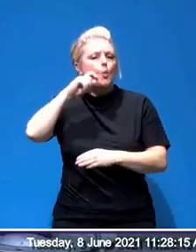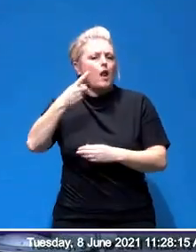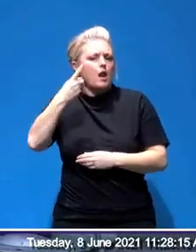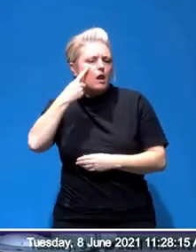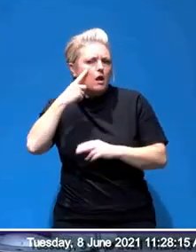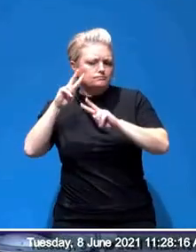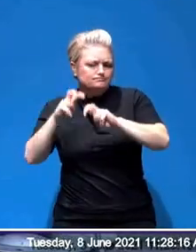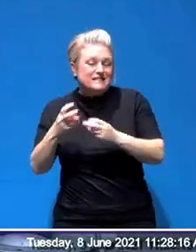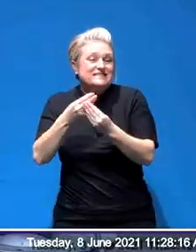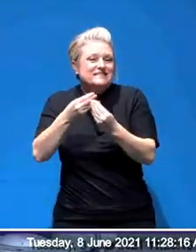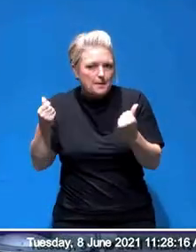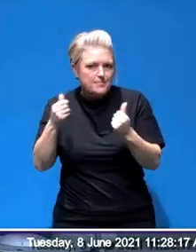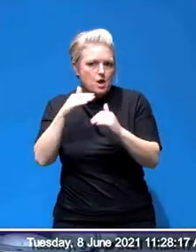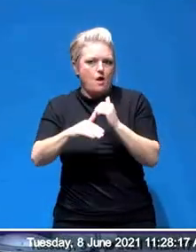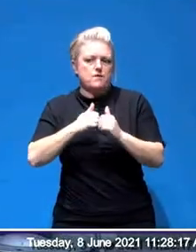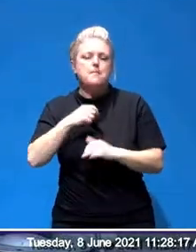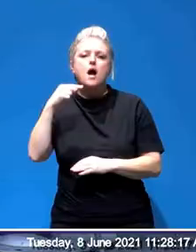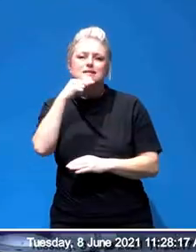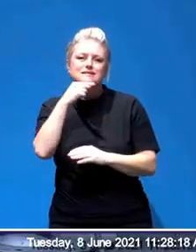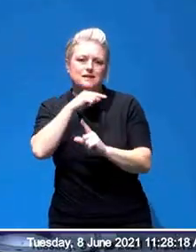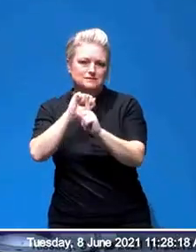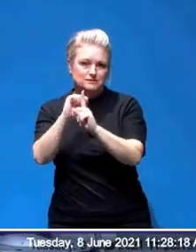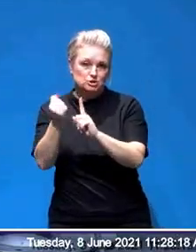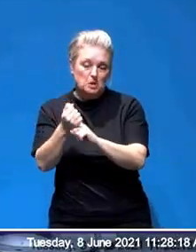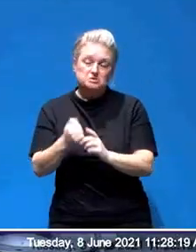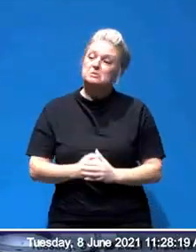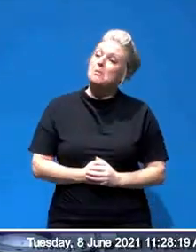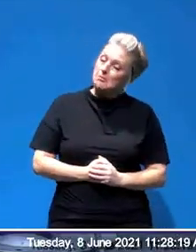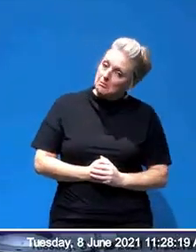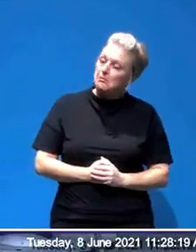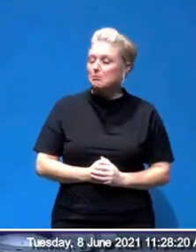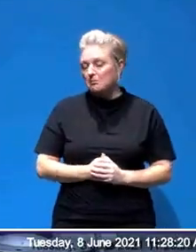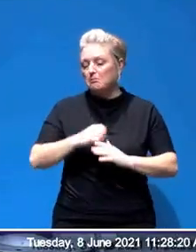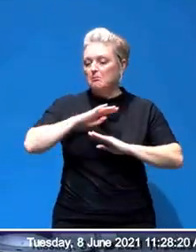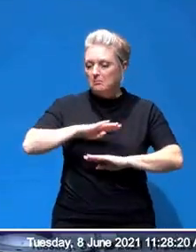Can we pick up from paragraph 79. Sure.